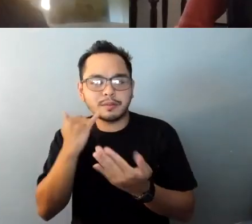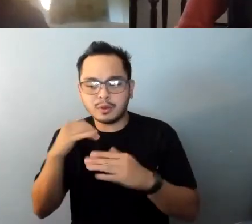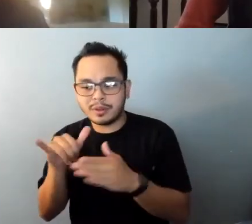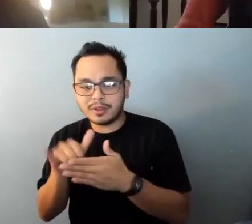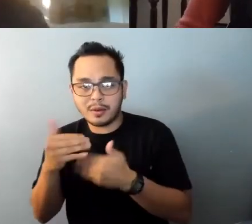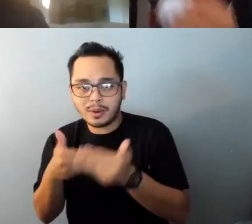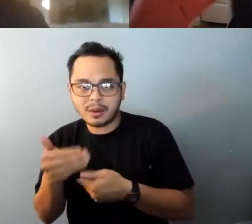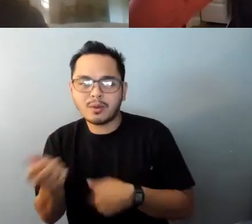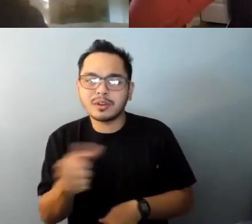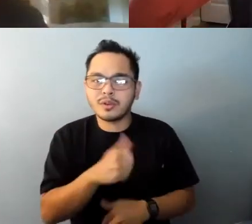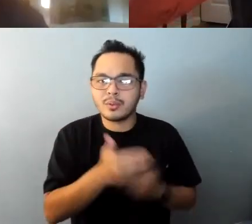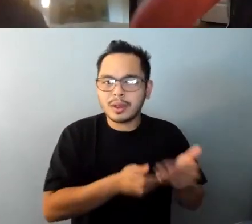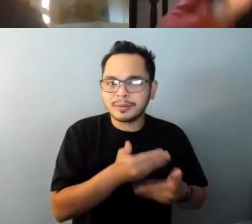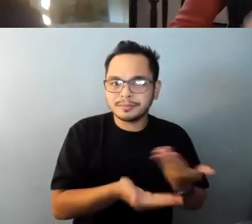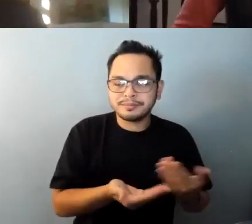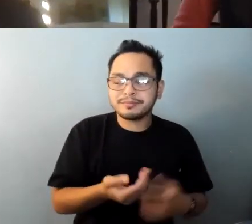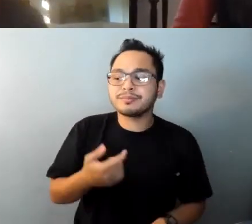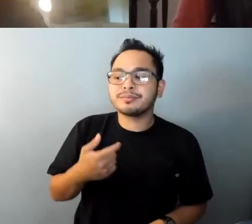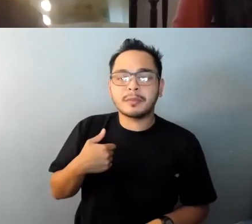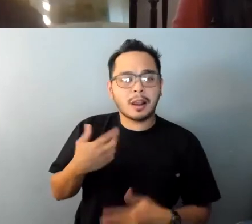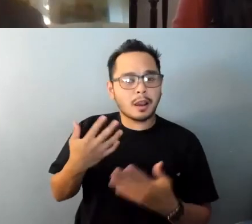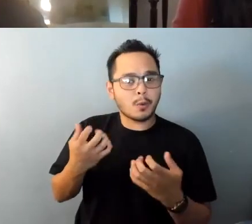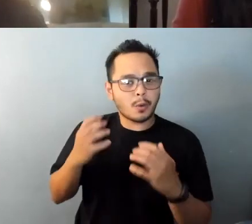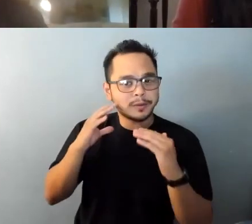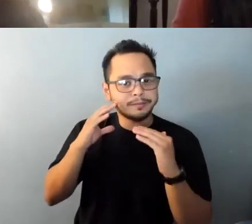I think it is very clear that I am deeply